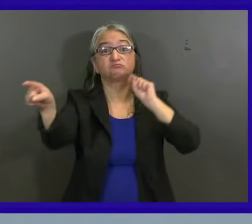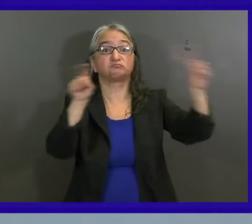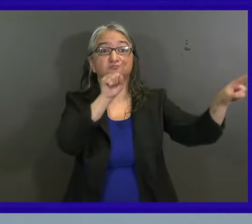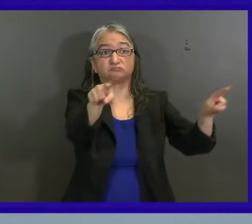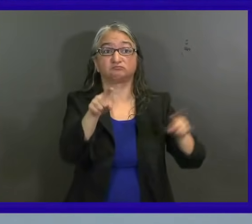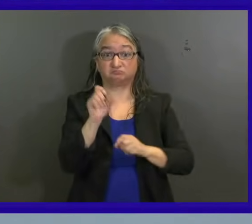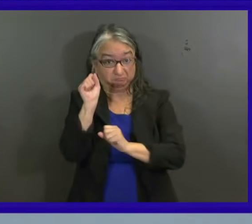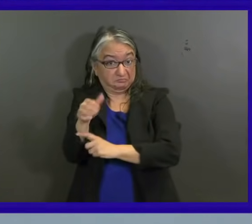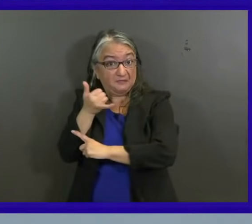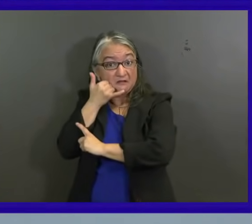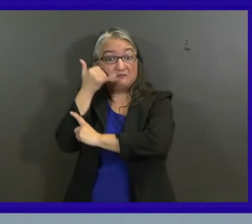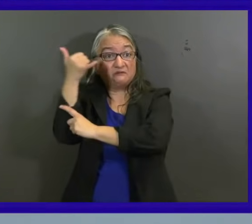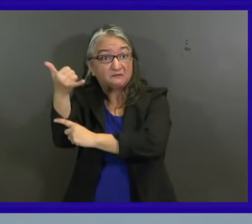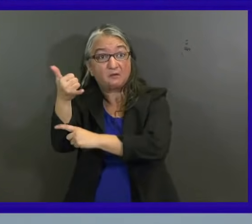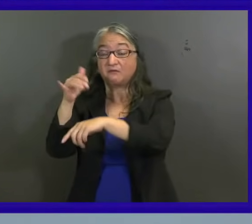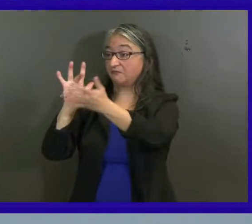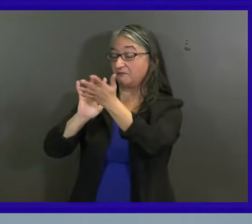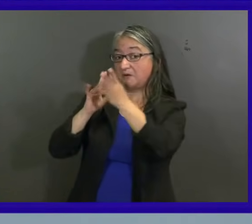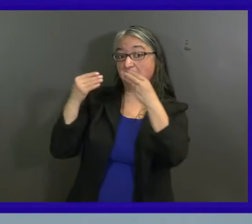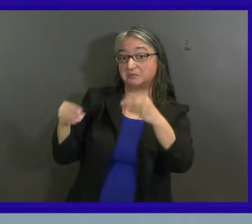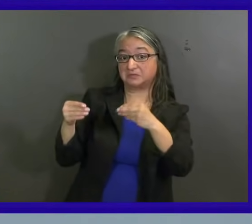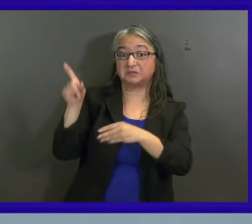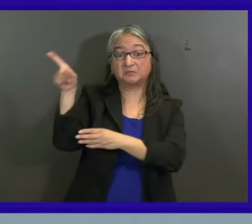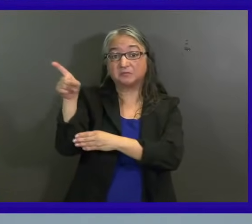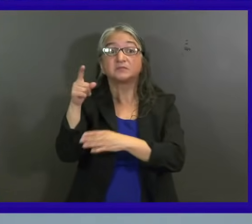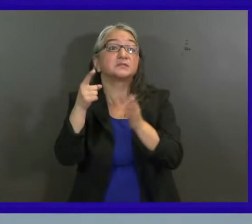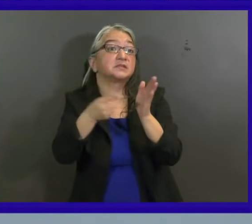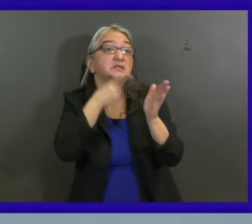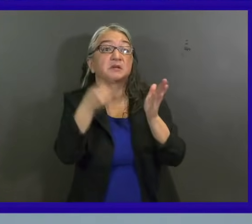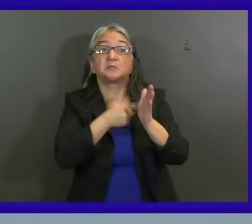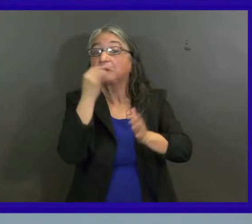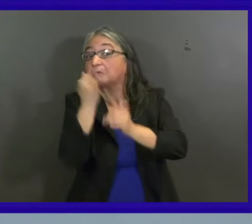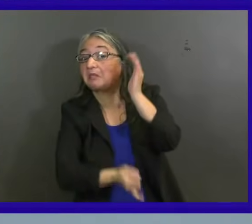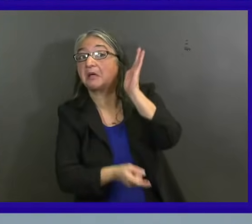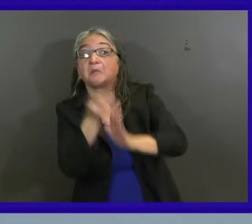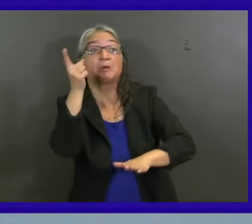many of them will take walk-ins but it's good to call ahead of time so you're not disappointed or